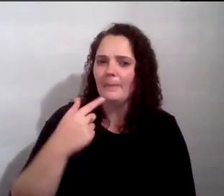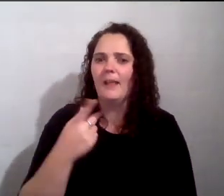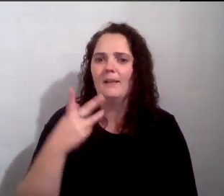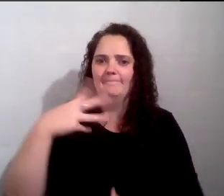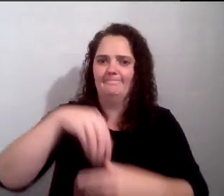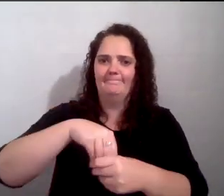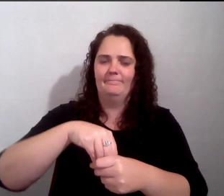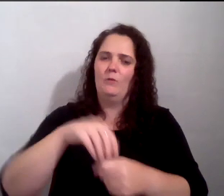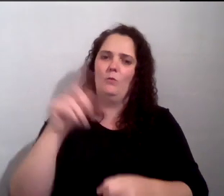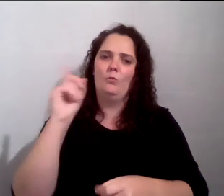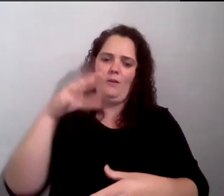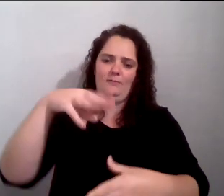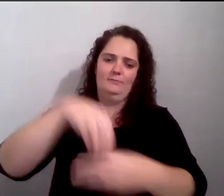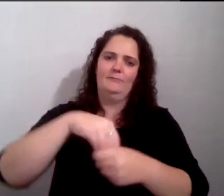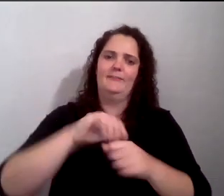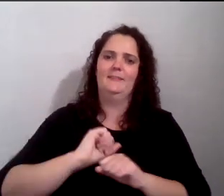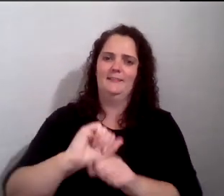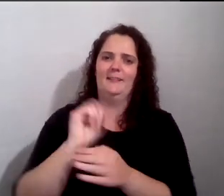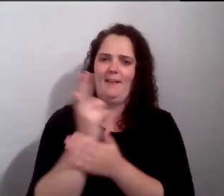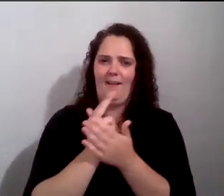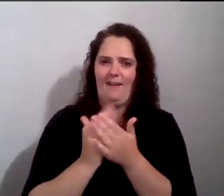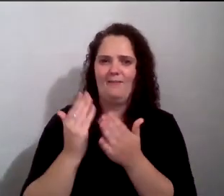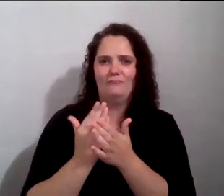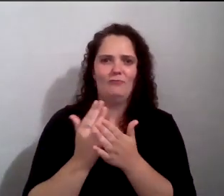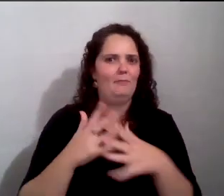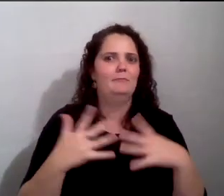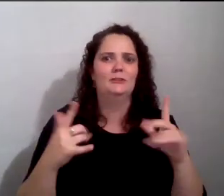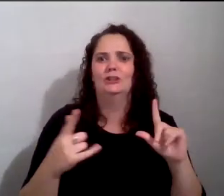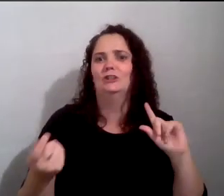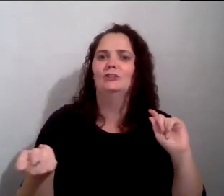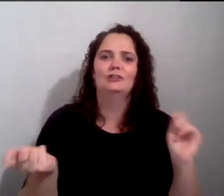but it's often it's the subject matter really within Corbet’s work that is so